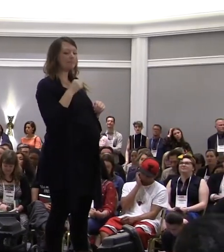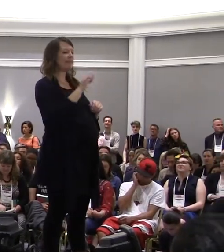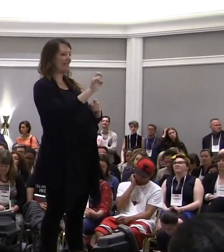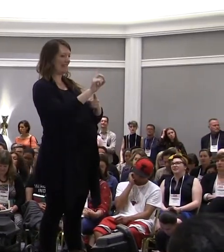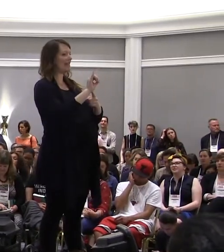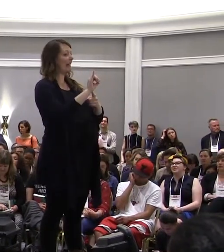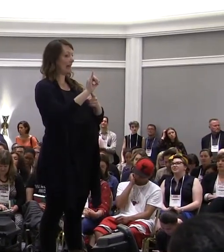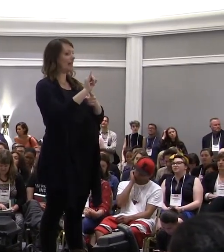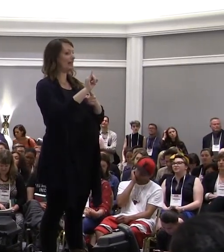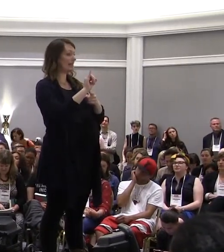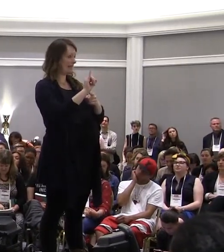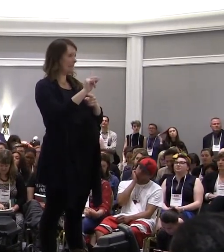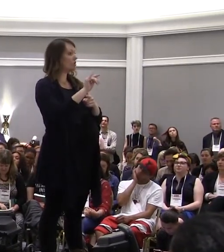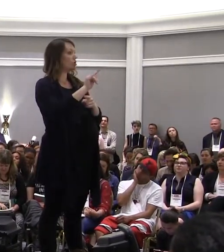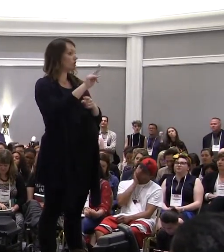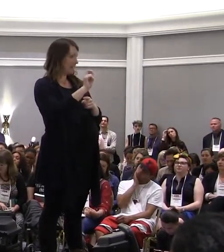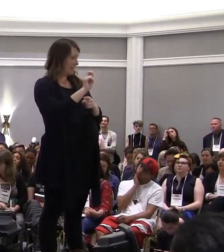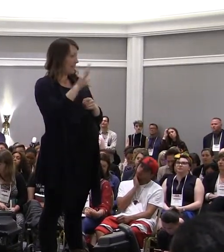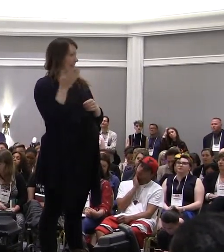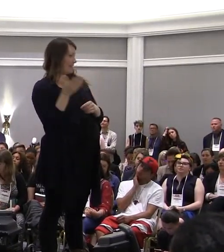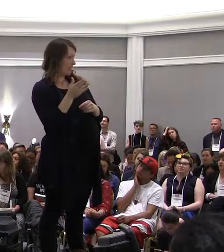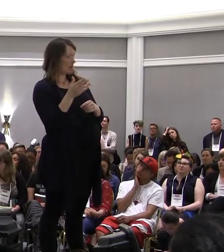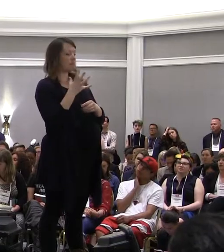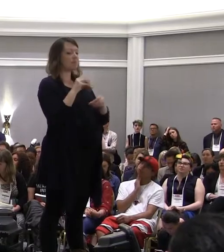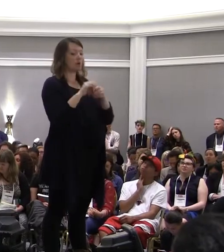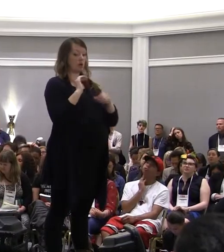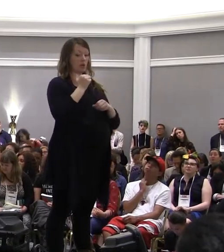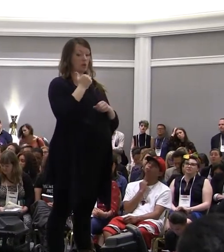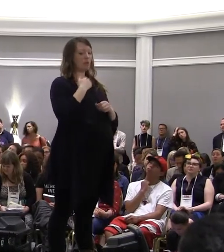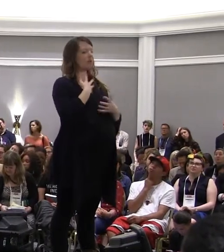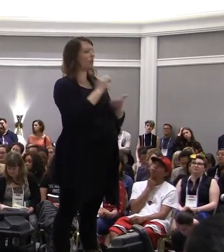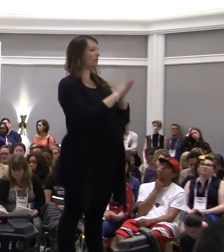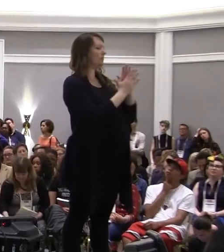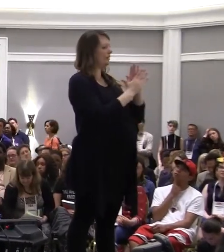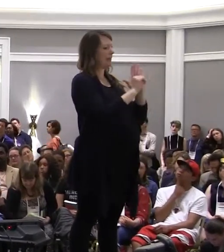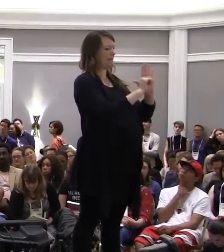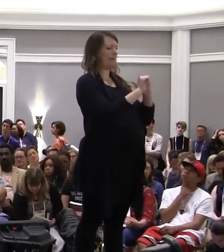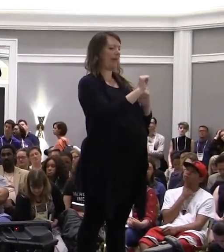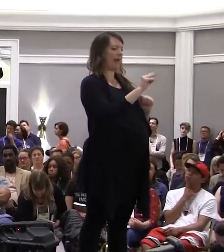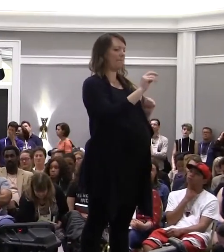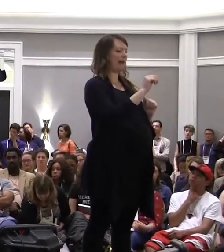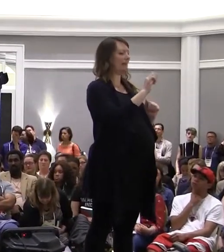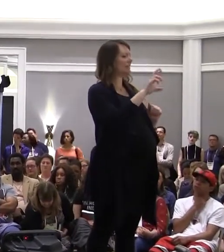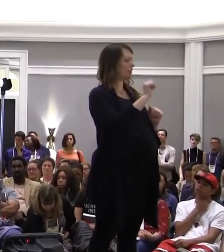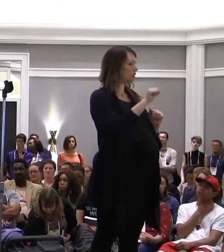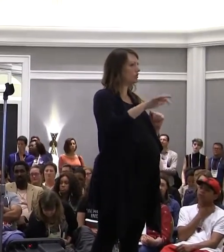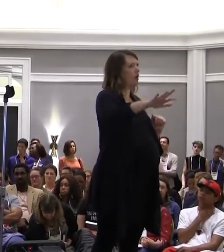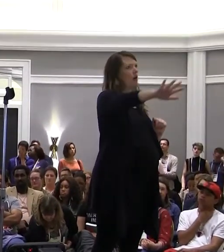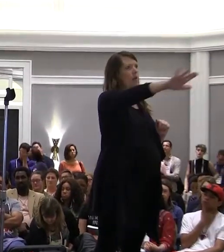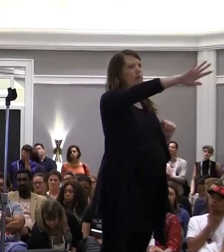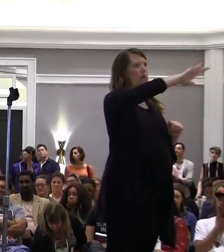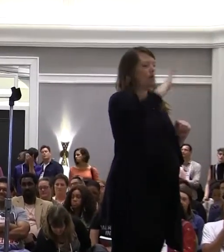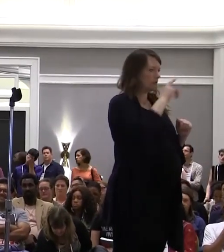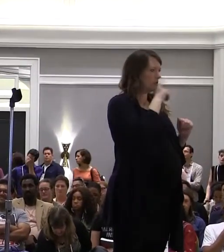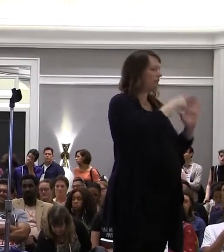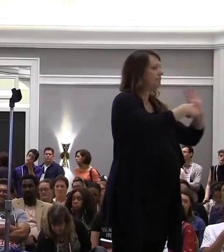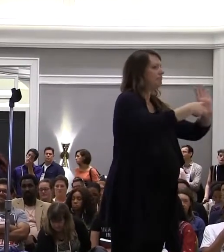and part of our programming is to do more Ambassador programs across the country in conjunction with our conferences to reach out to students